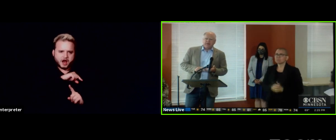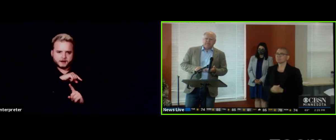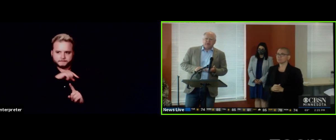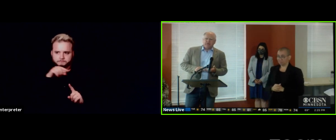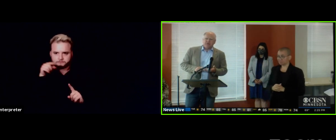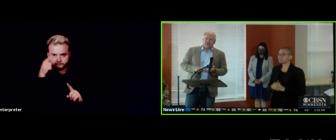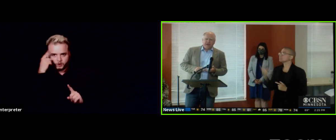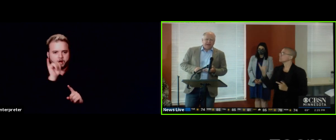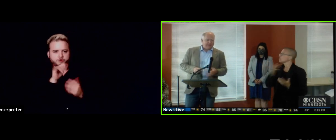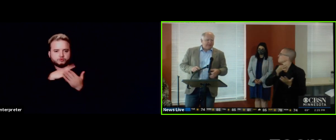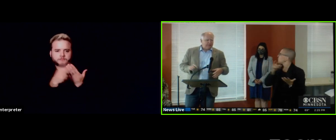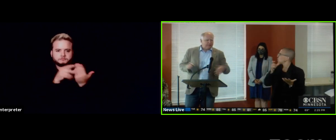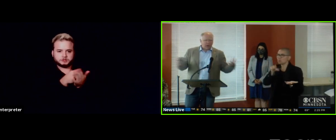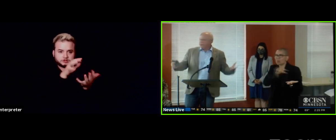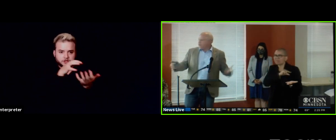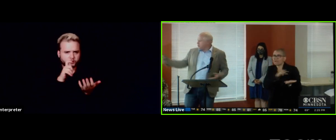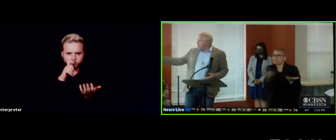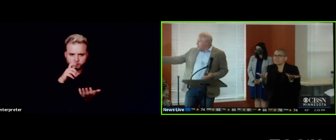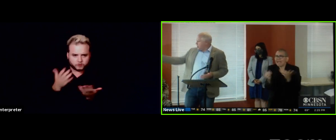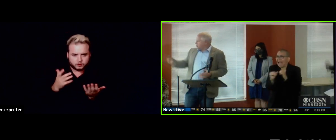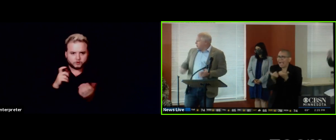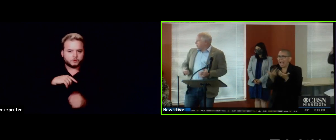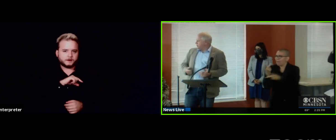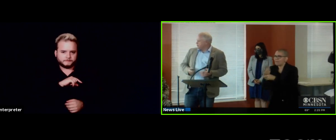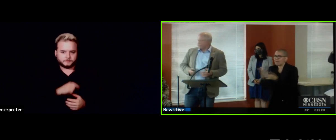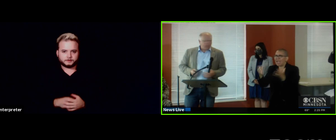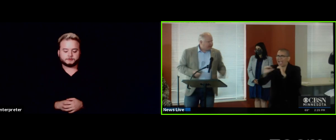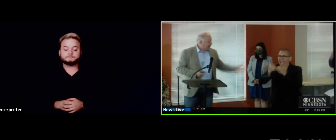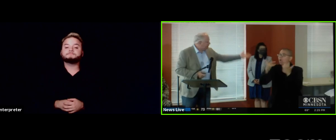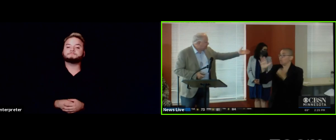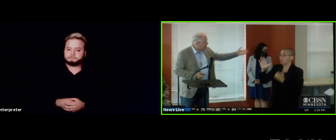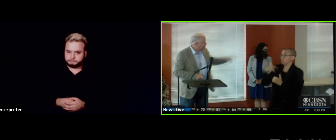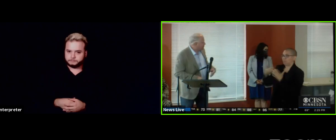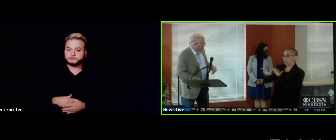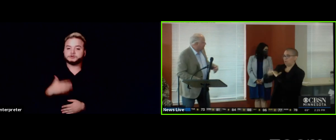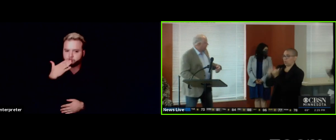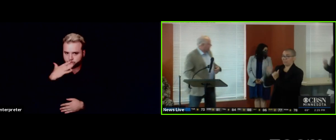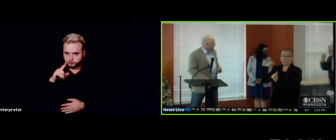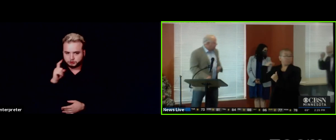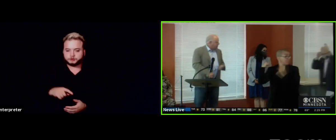flows to and then those partners who are skilled at this that will make it happen. Commissioner